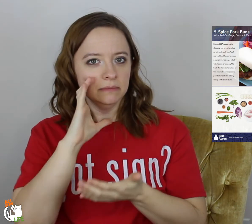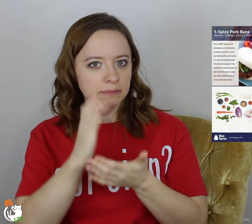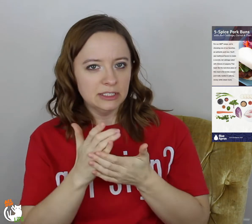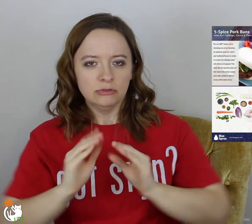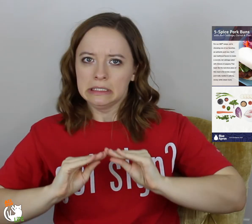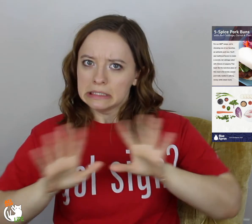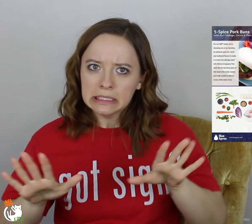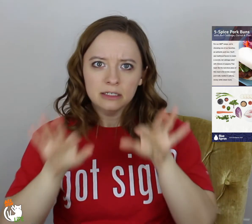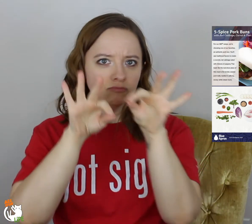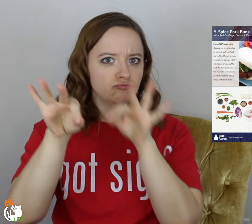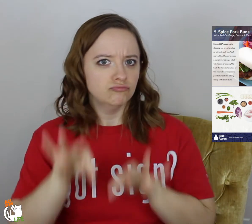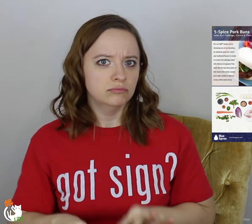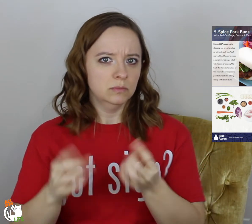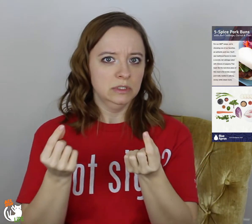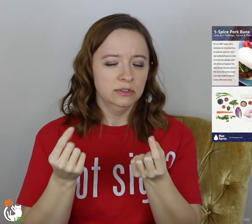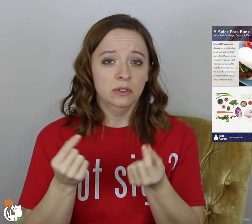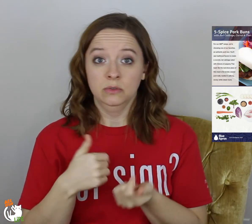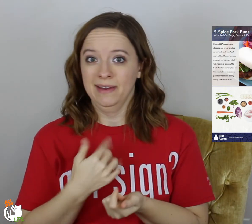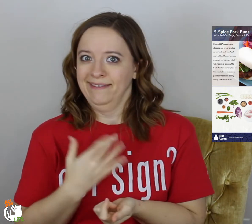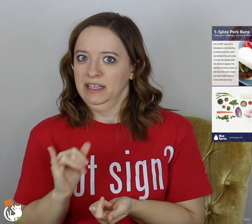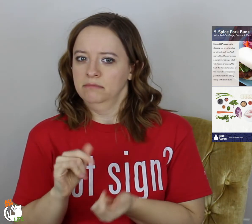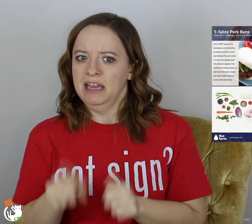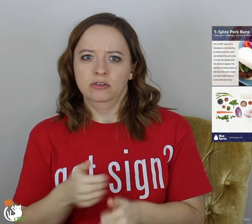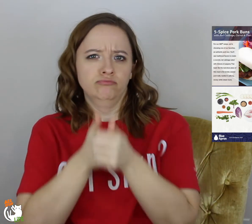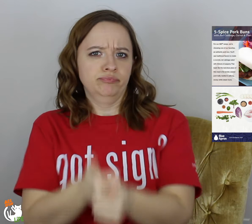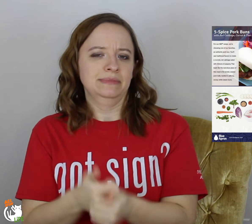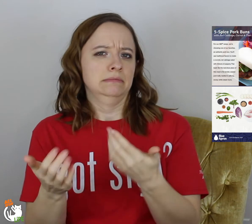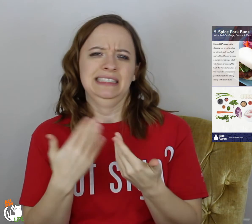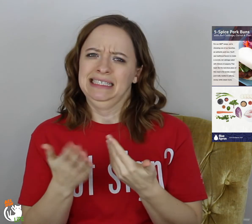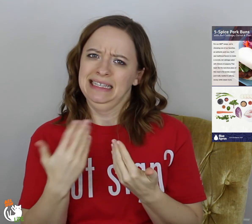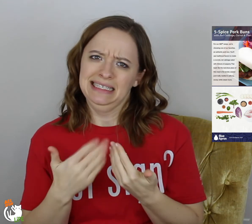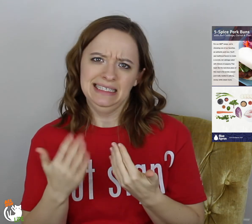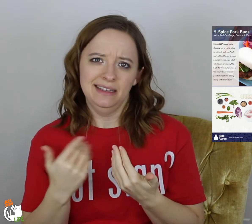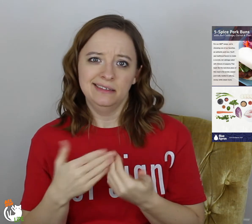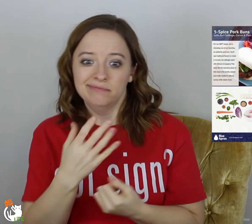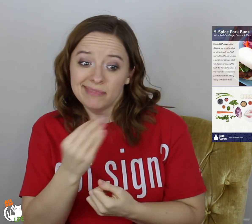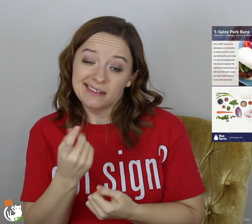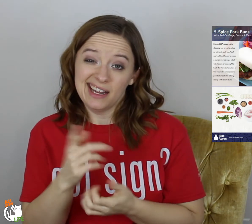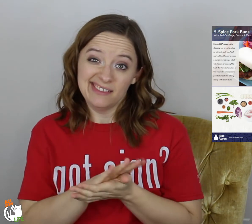They have really nice pictures. Everything is clearly explained what to do and I feel like you can follow it really easily.